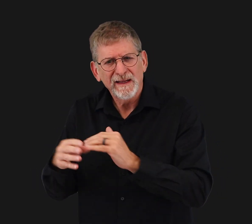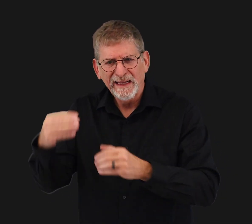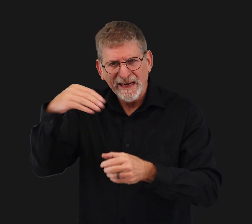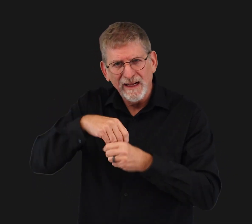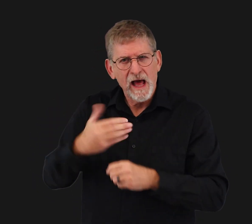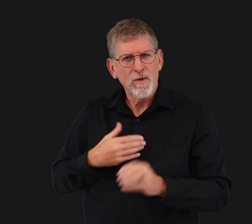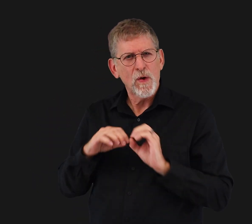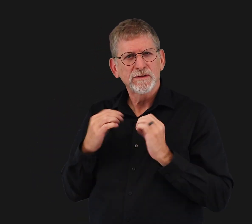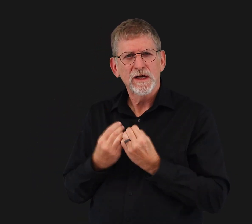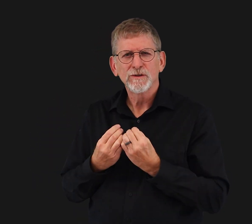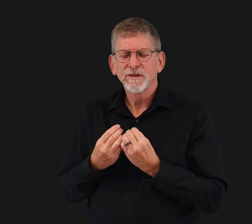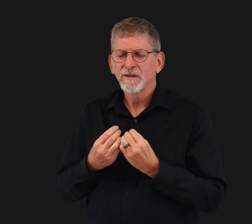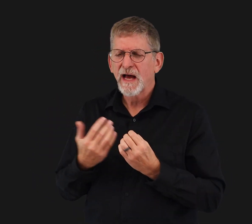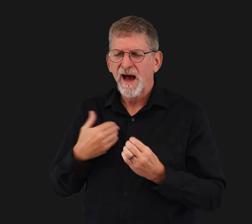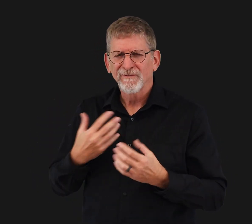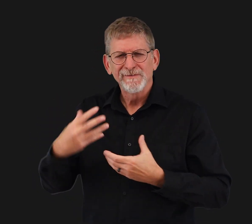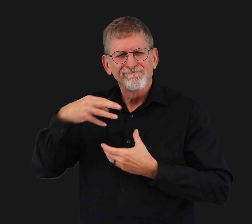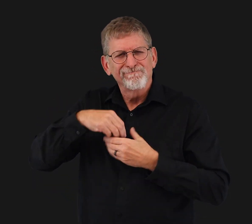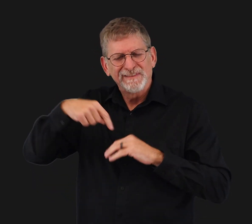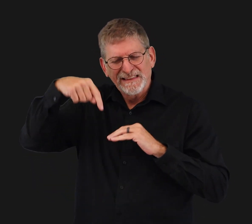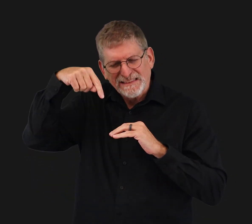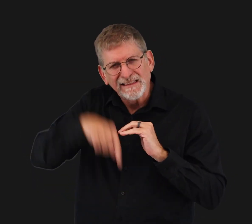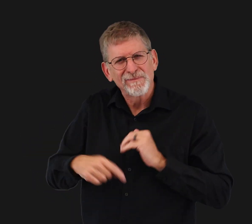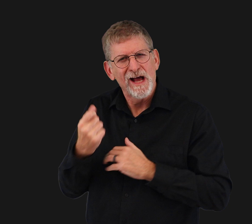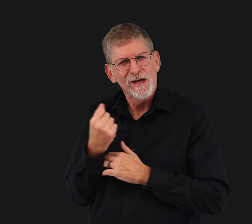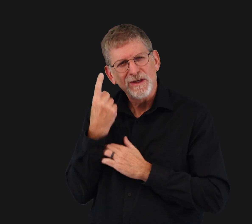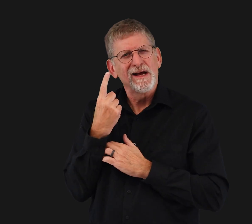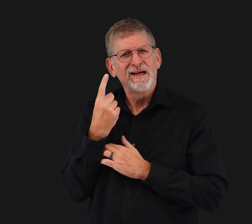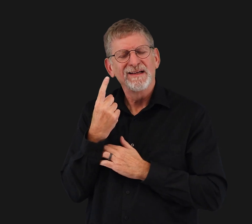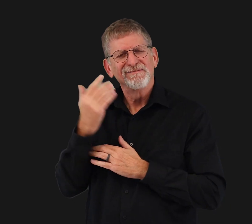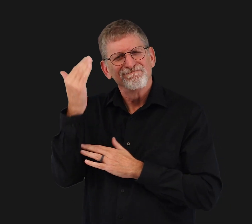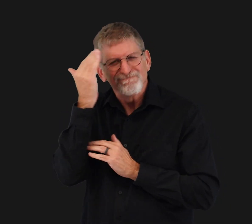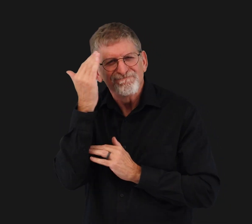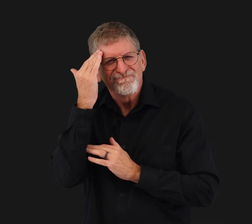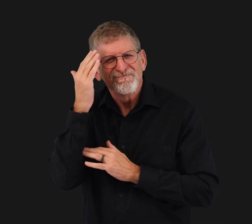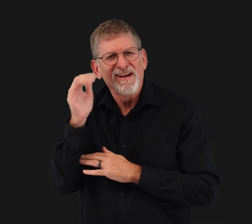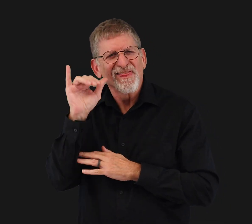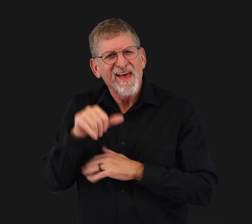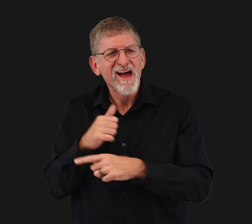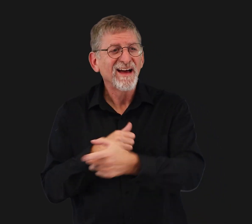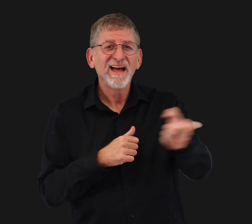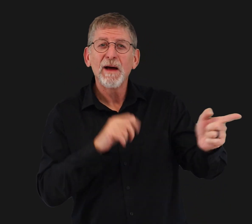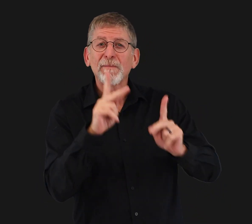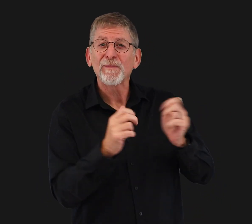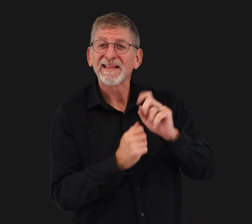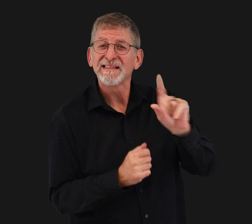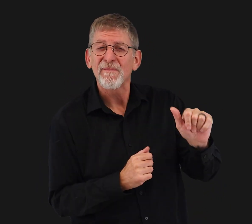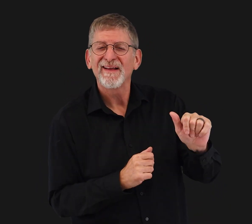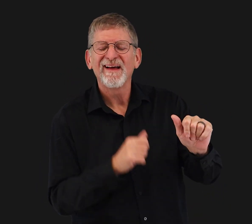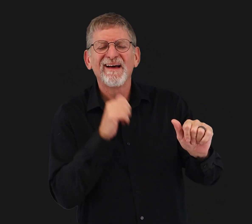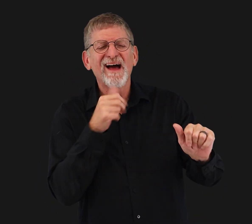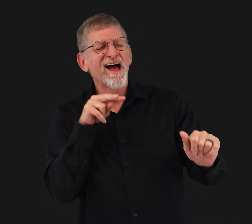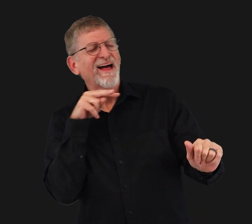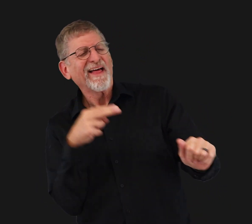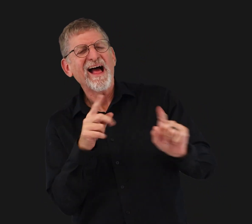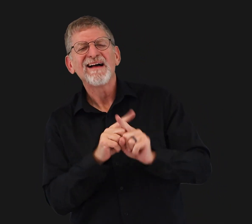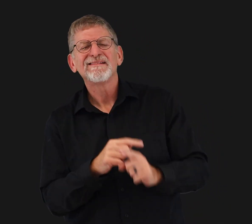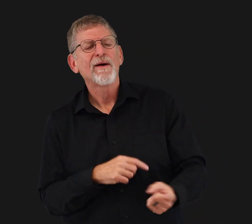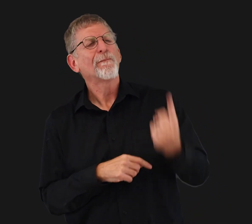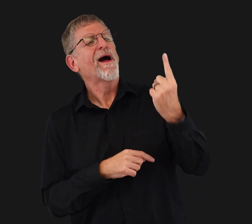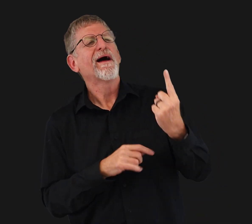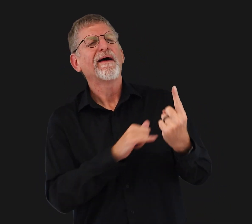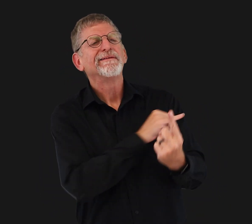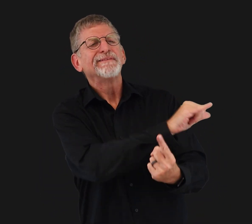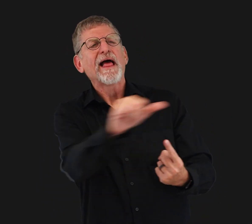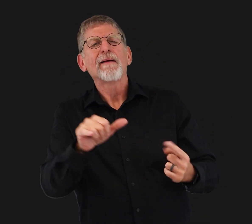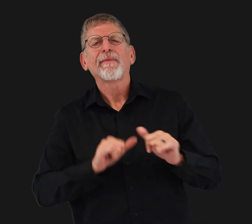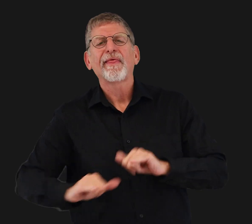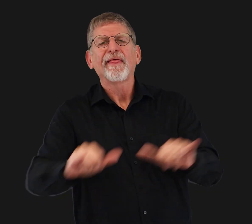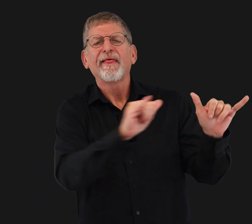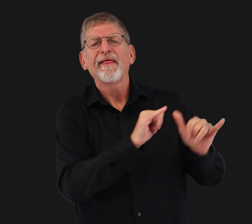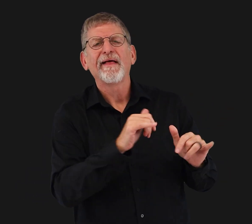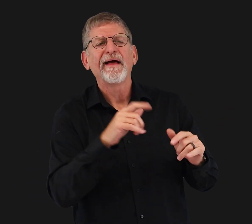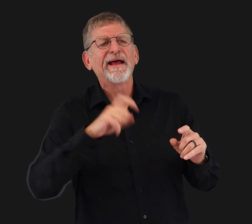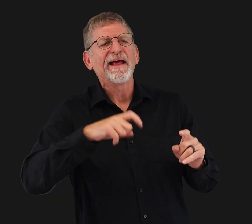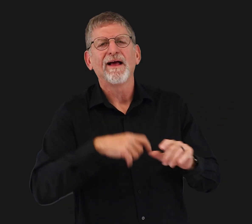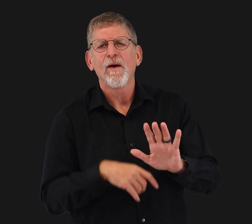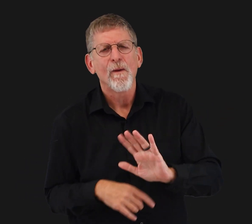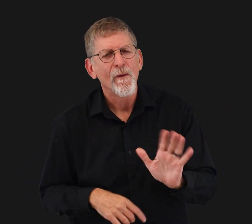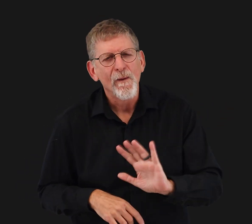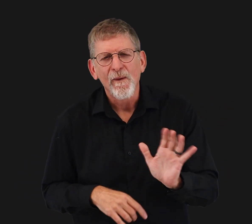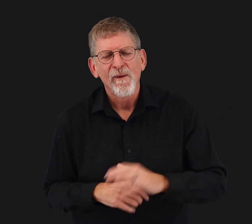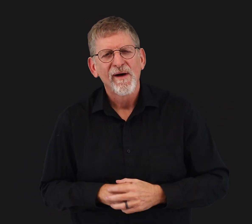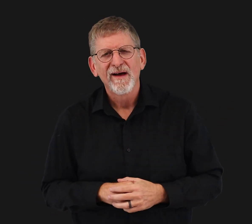within our organization with a deep understanding that people with disabilities are not a homogenous group.